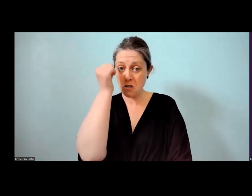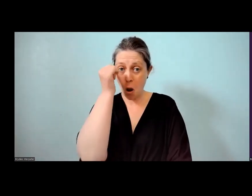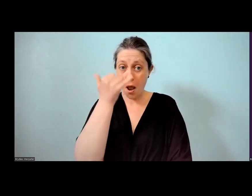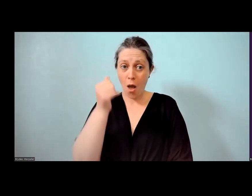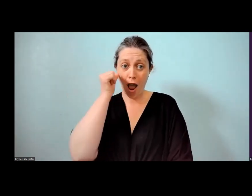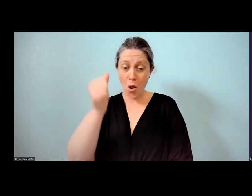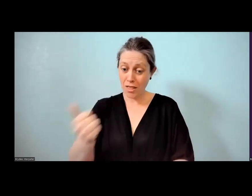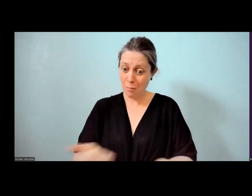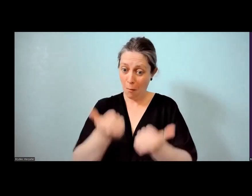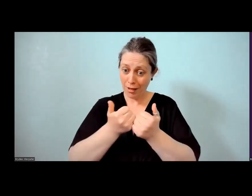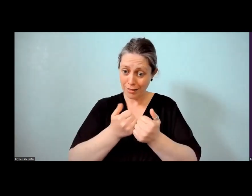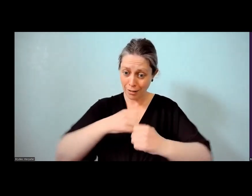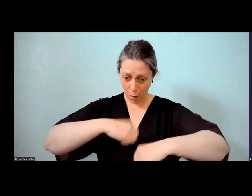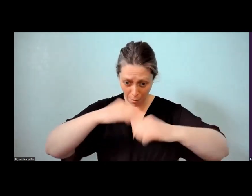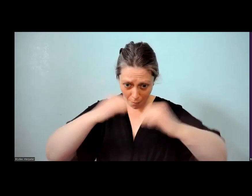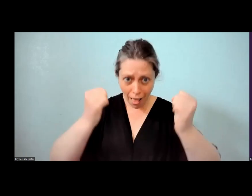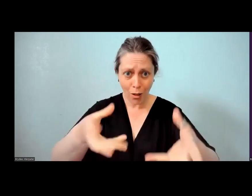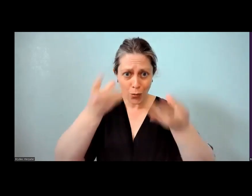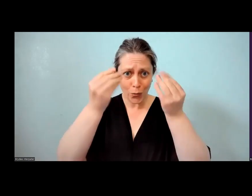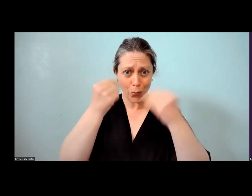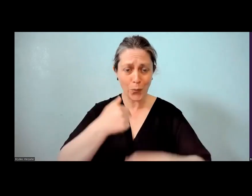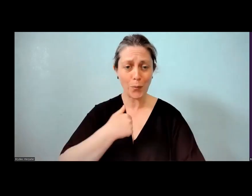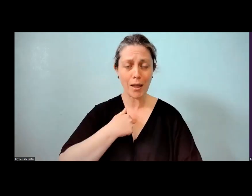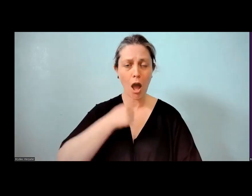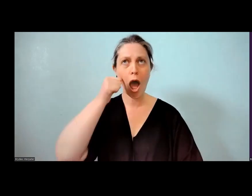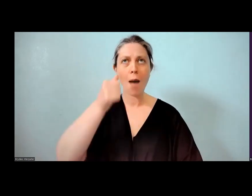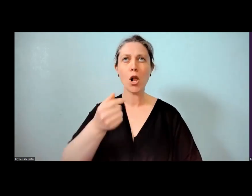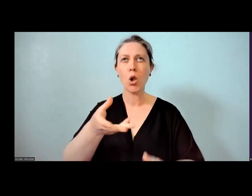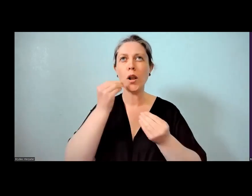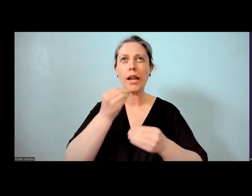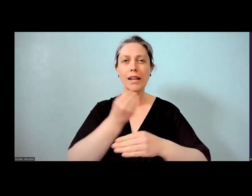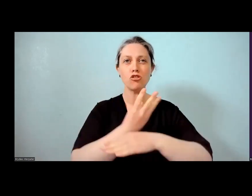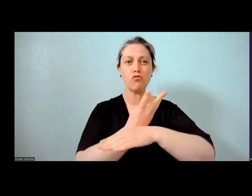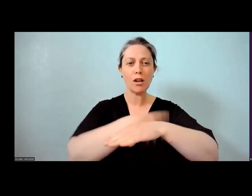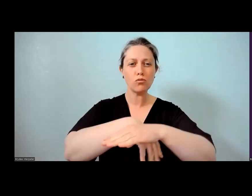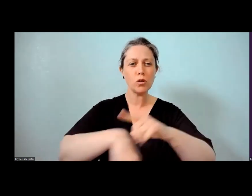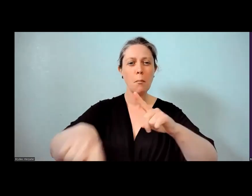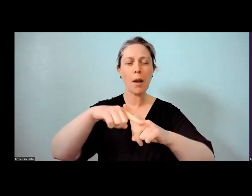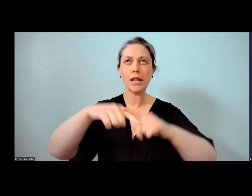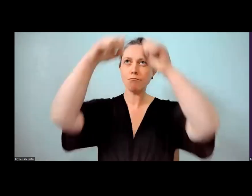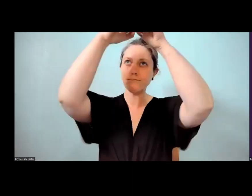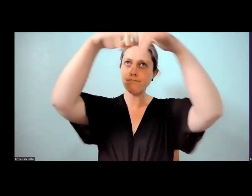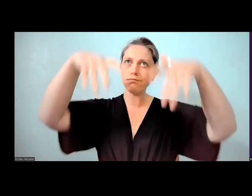I'm learning that, you know, it's both, you know, top down and bottom up and that we should do our part.